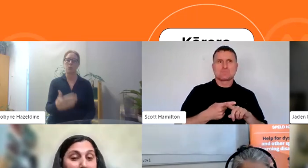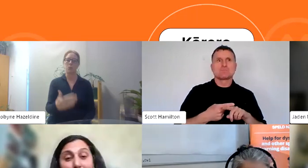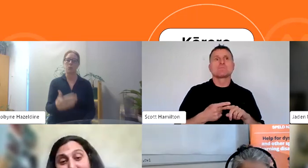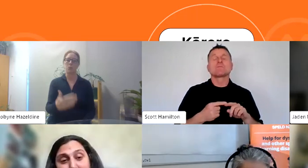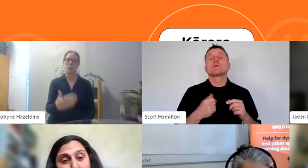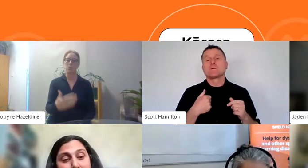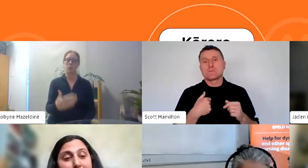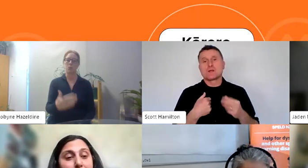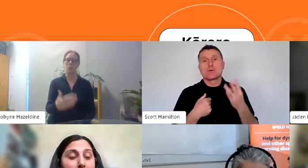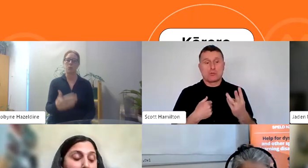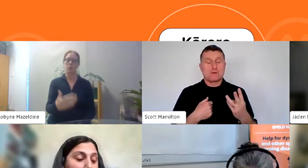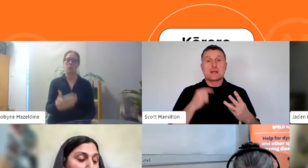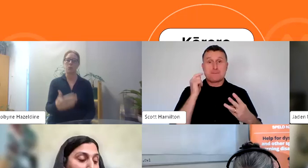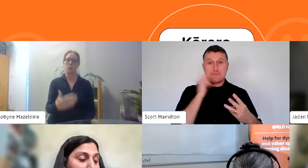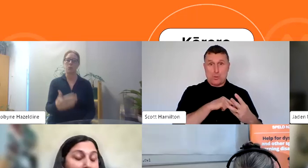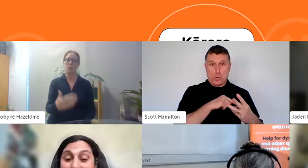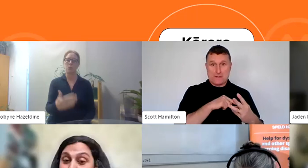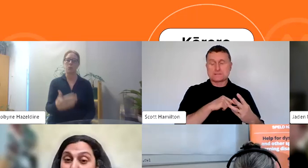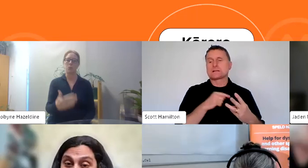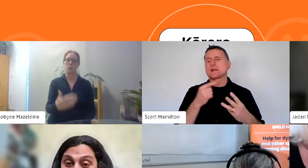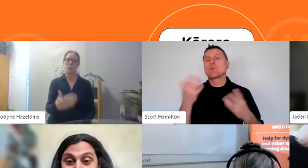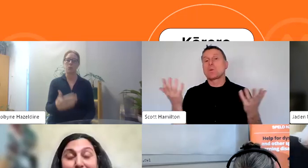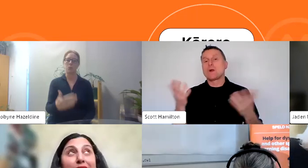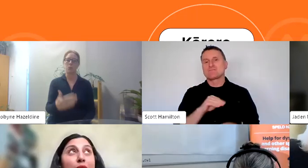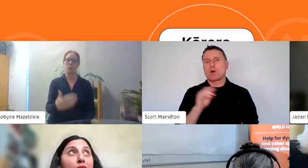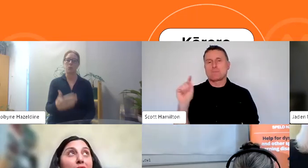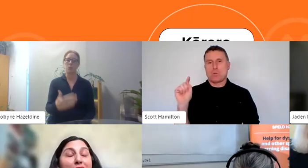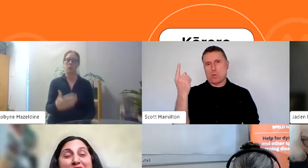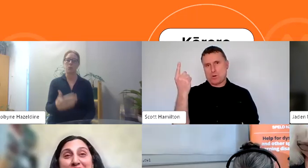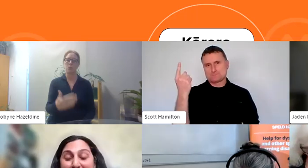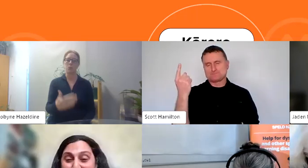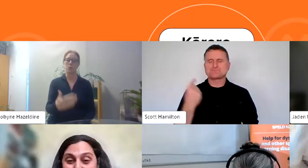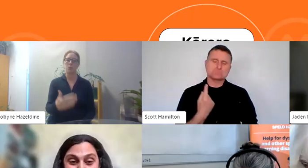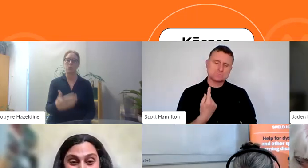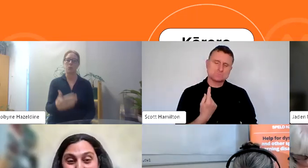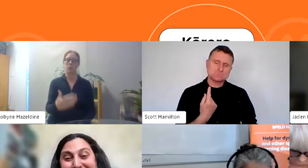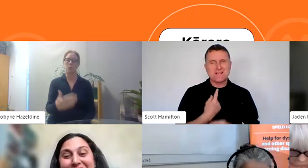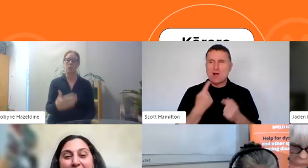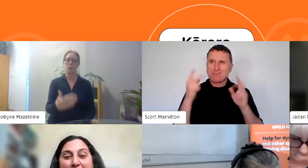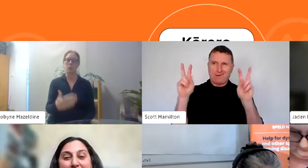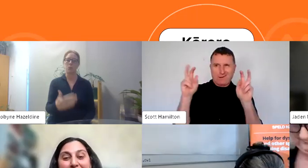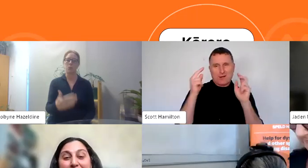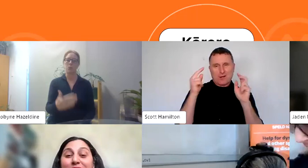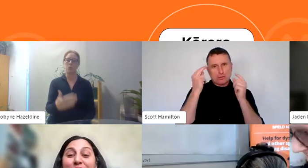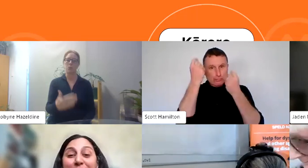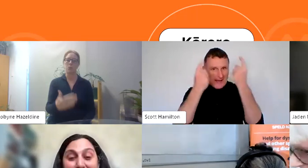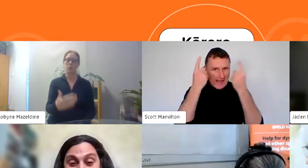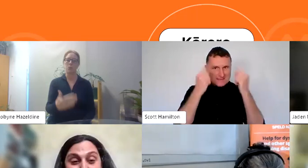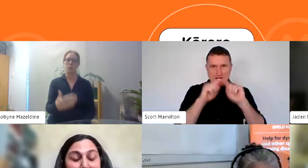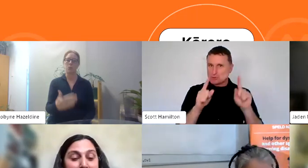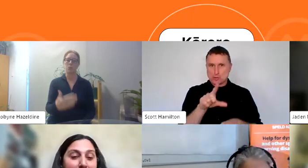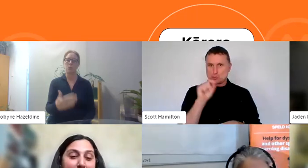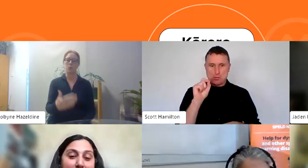me live in Auckland. I am a creator, not by choice, but because of need